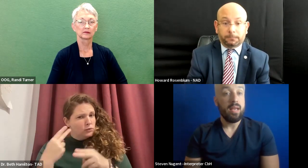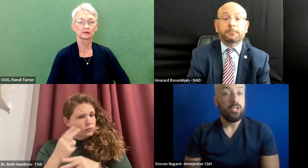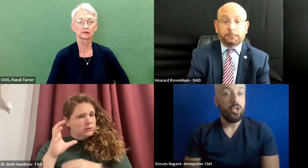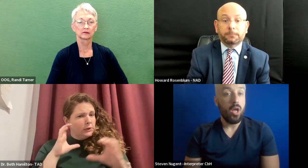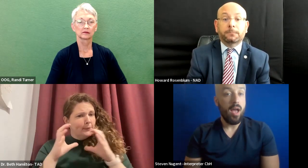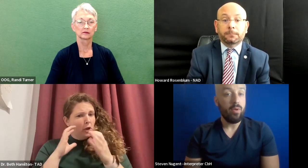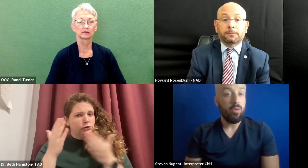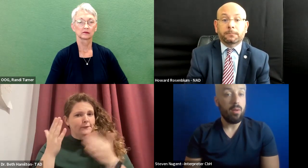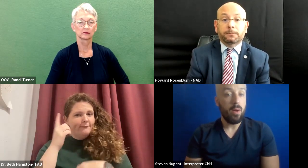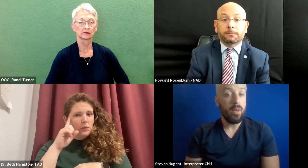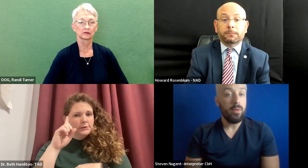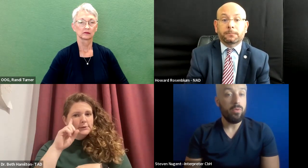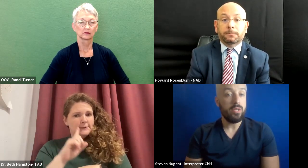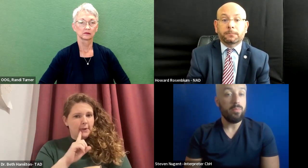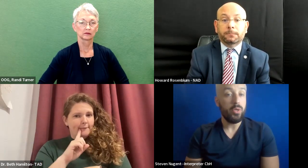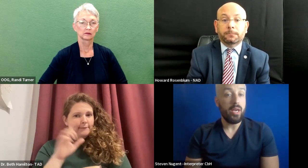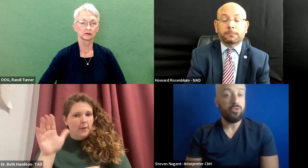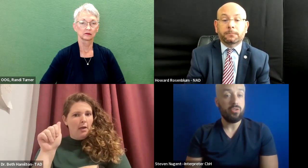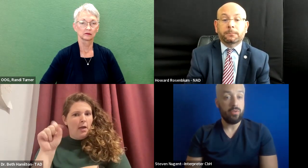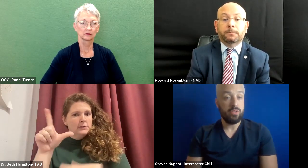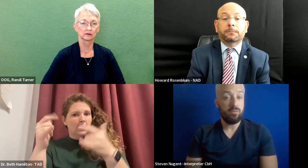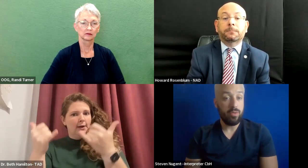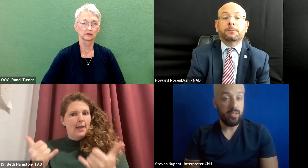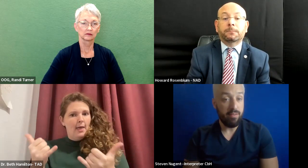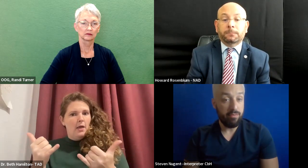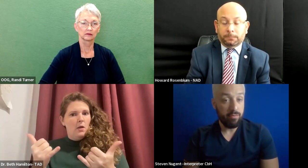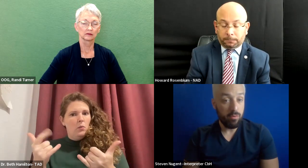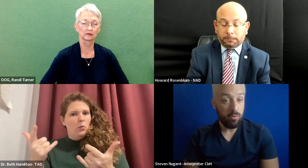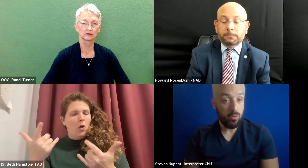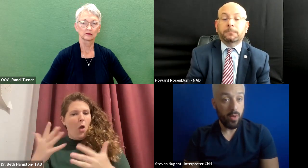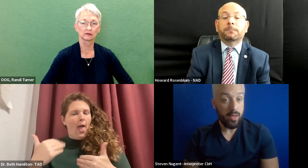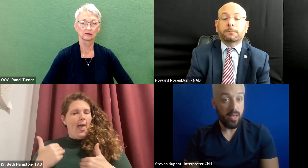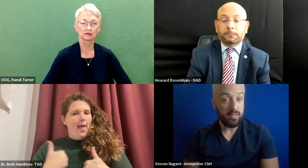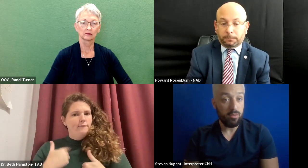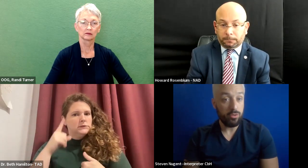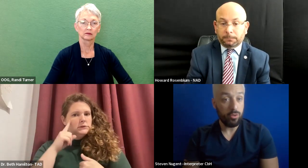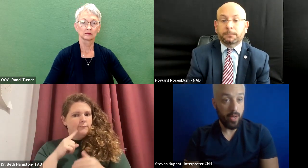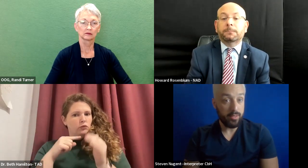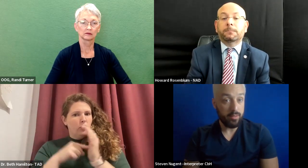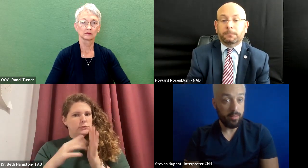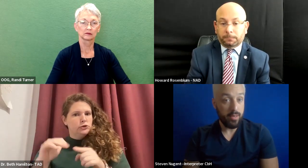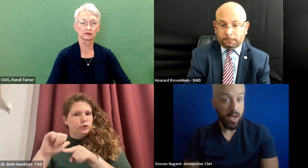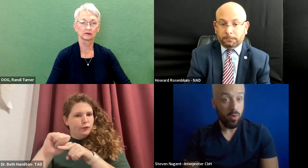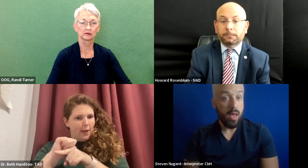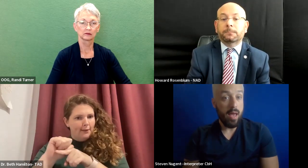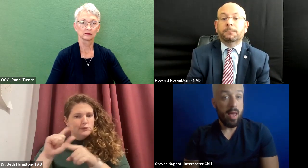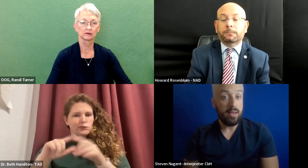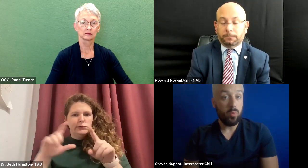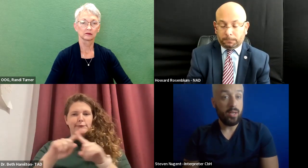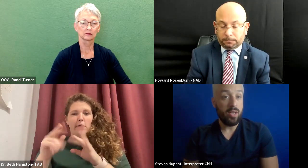a question for you, you mentioned the 988 number for mental health emergencies. Have we thought about